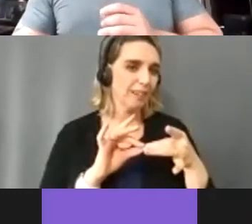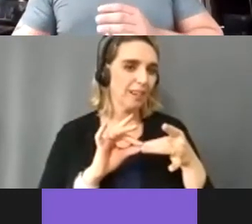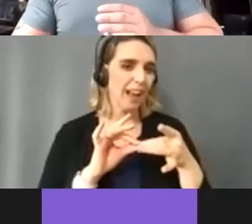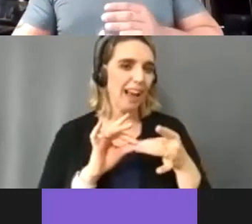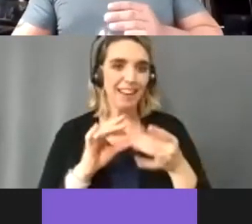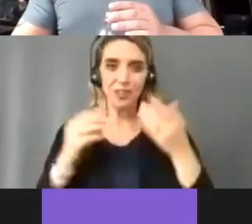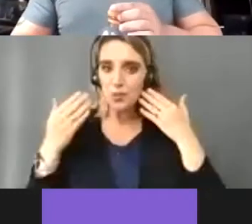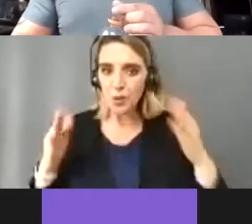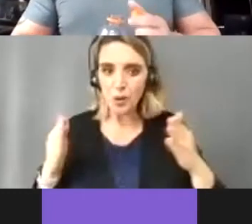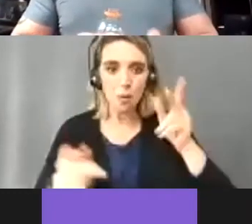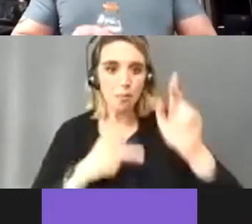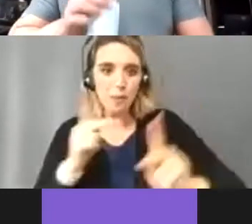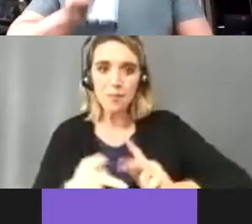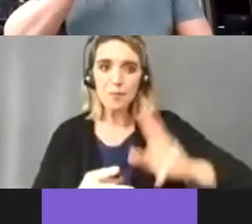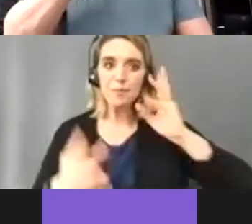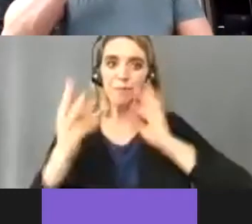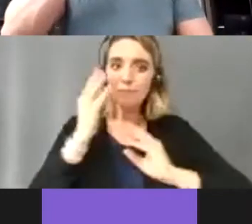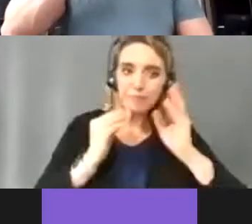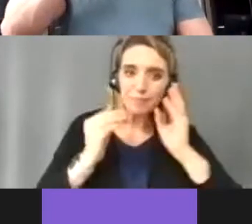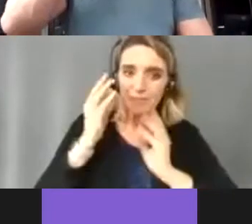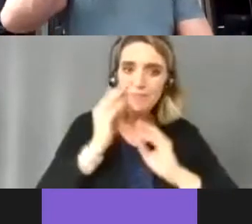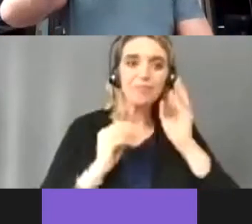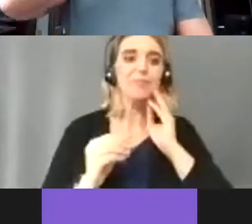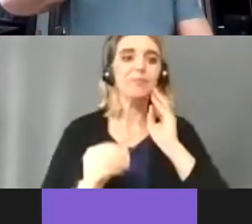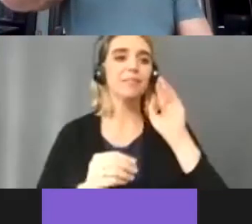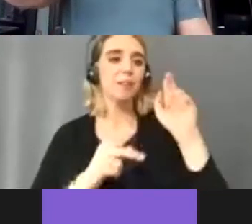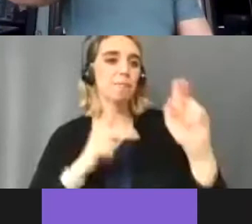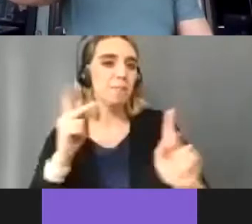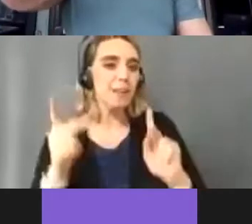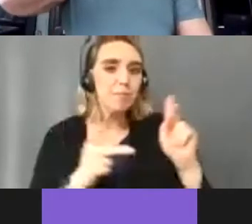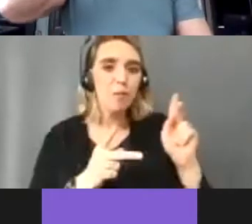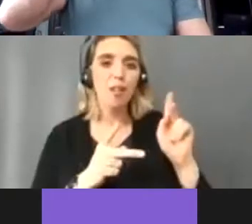And I know you guys all experienced that in the works that you do.